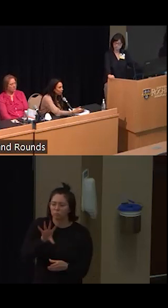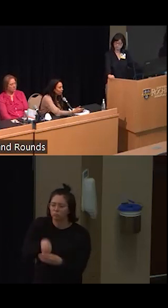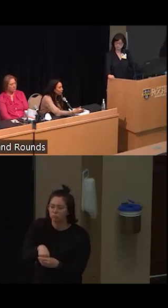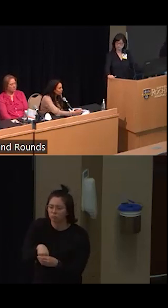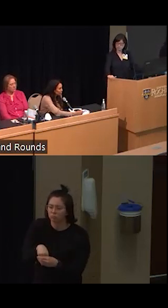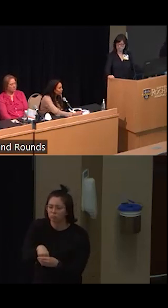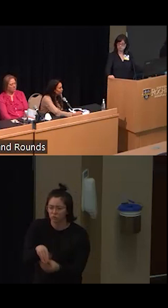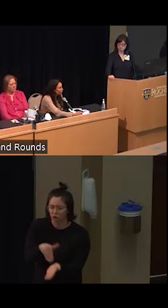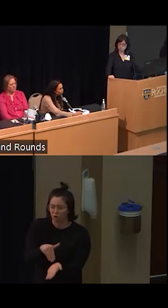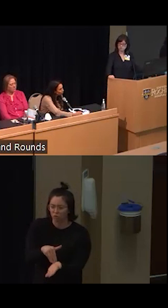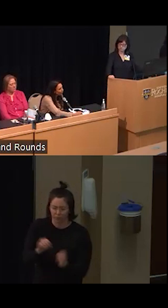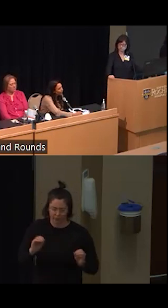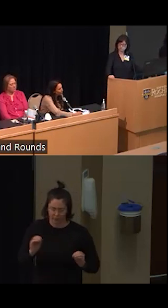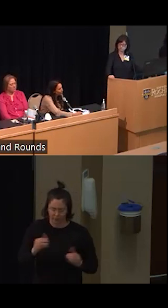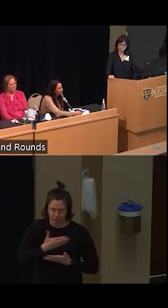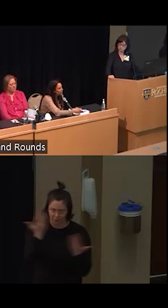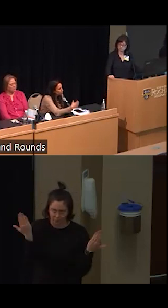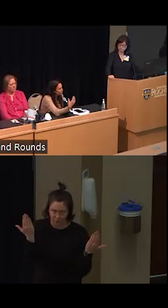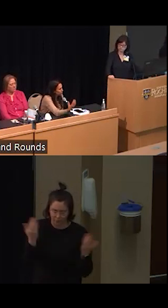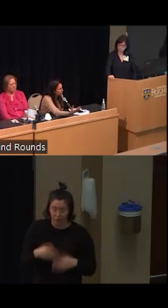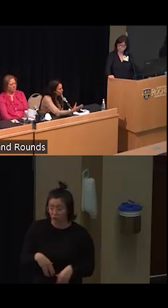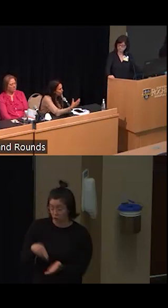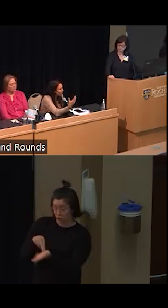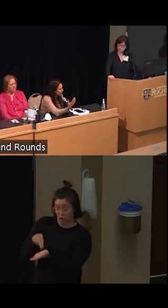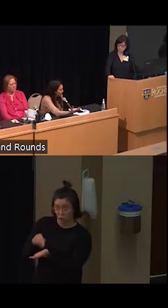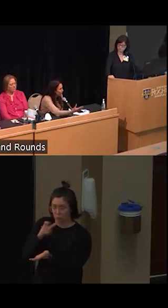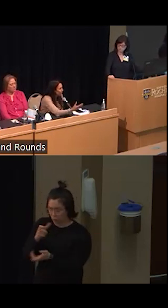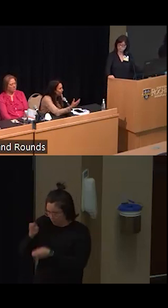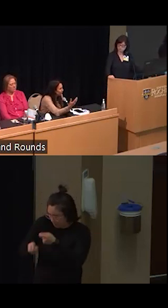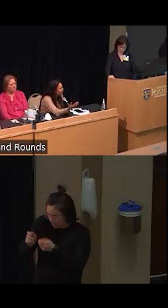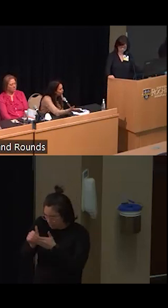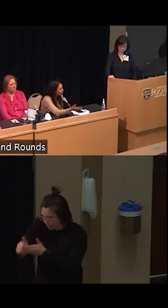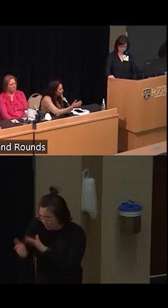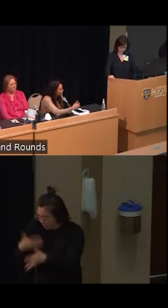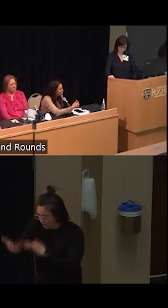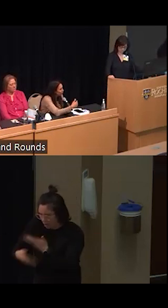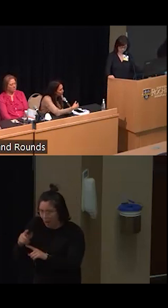with our Physician Group in CPAP nursing was more managing it and then letting the Physicians know